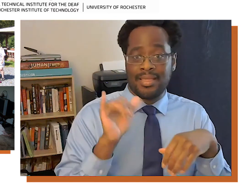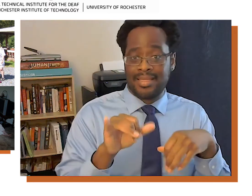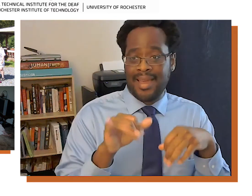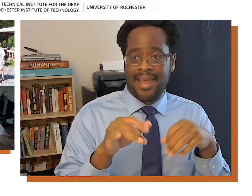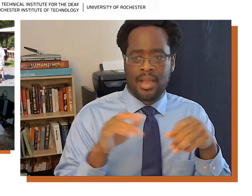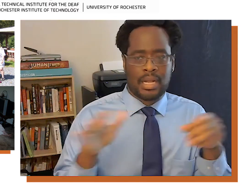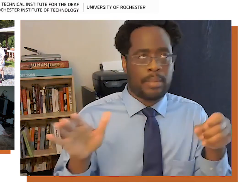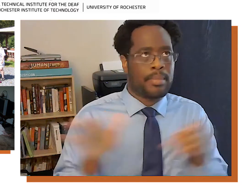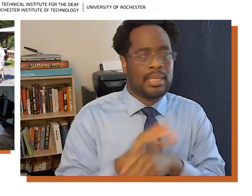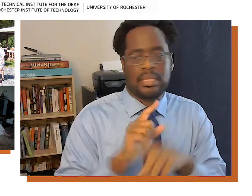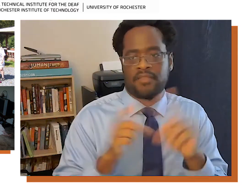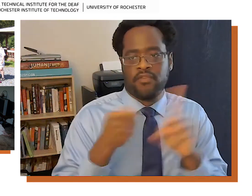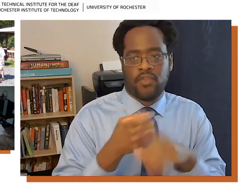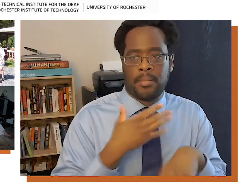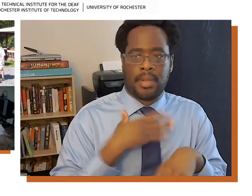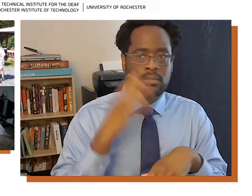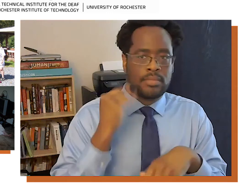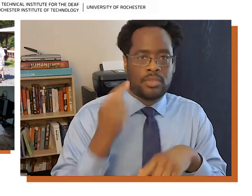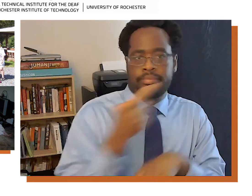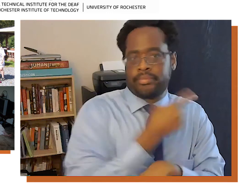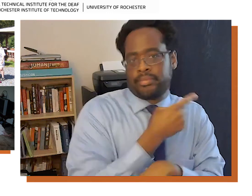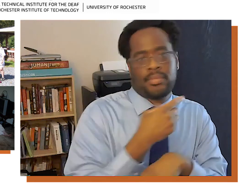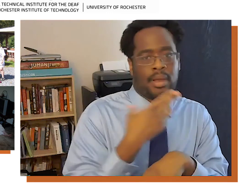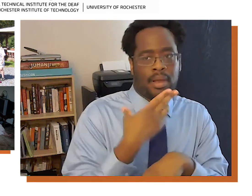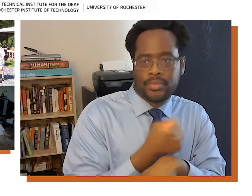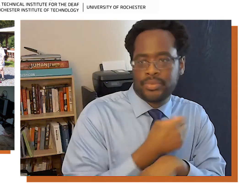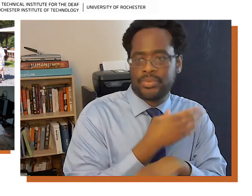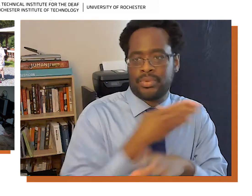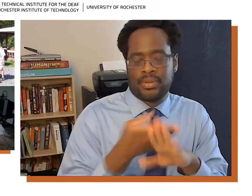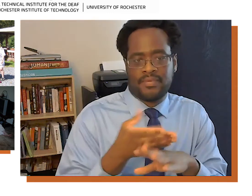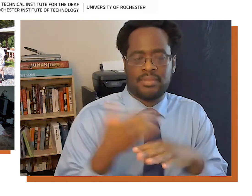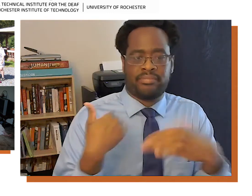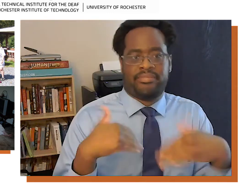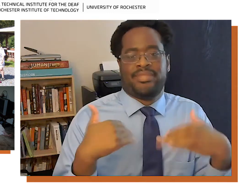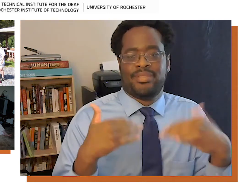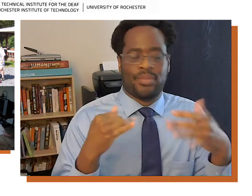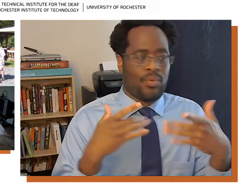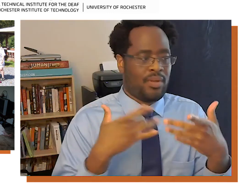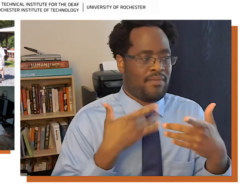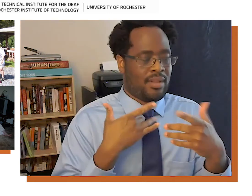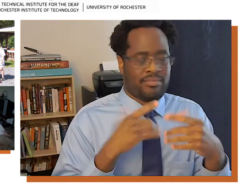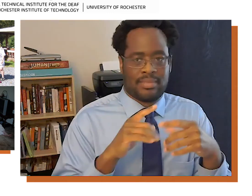and that was completely different from my experience of high school and at Miami University.